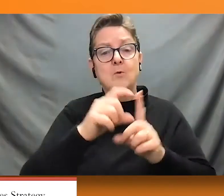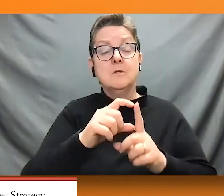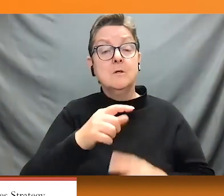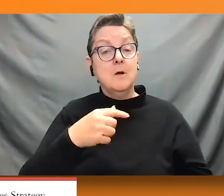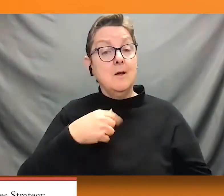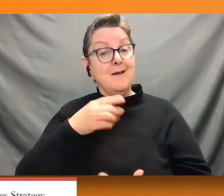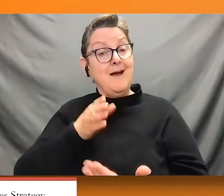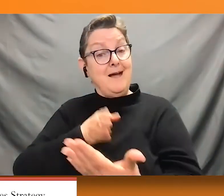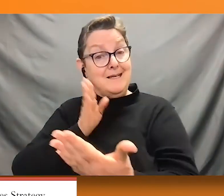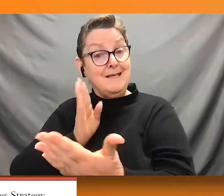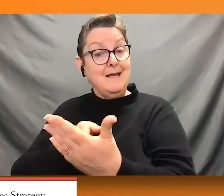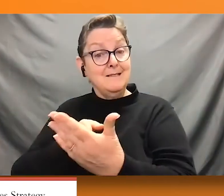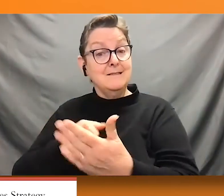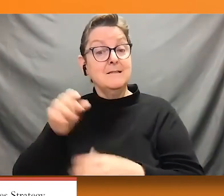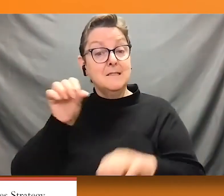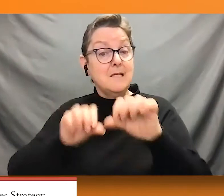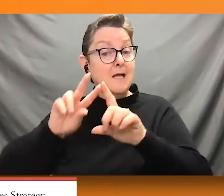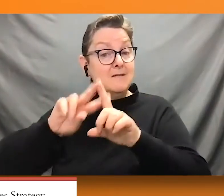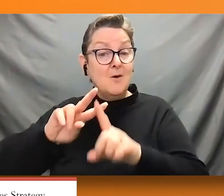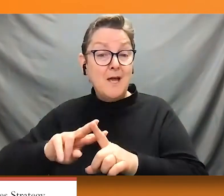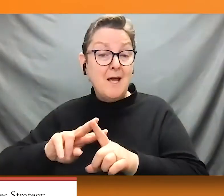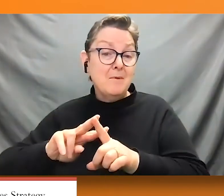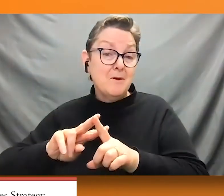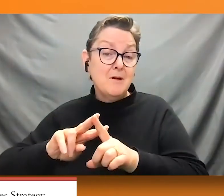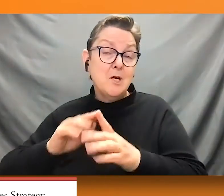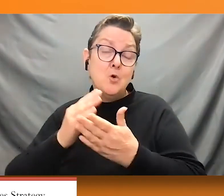of a science vocabulary course, but I feel like...